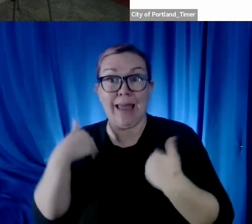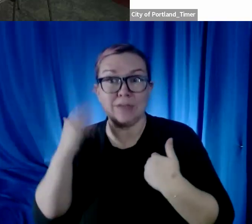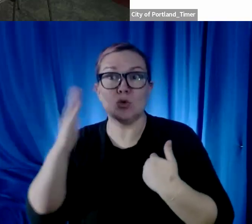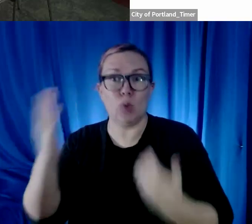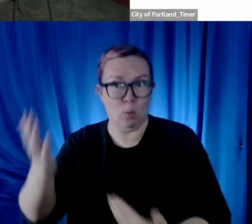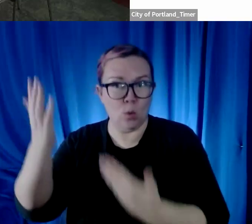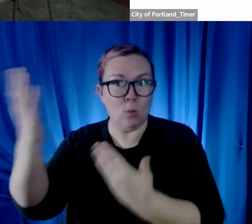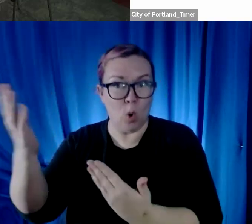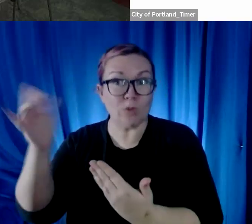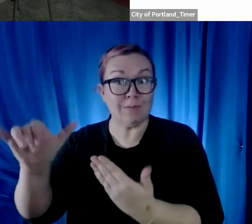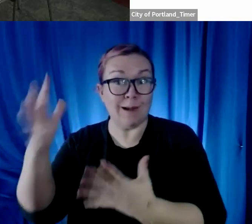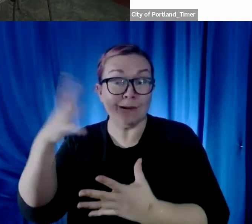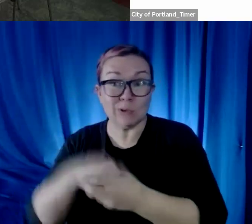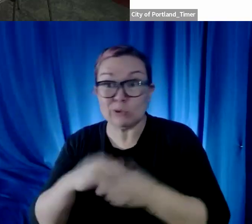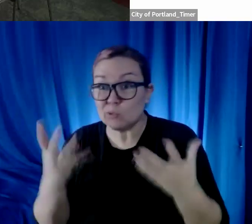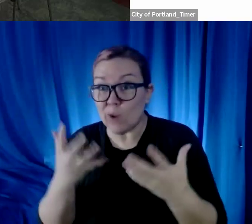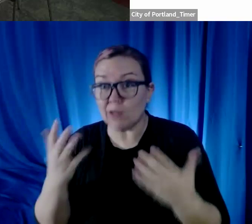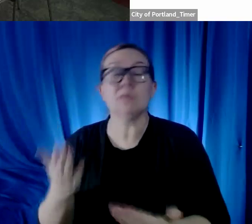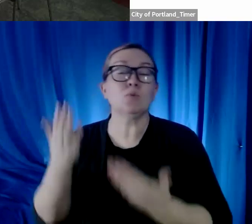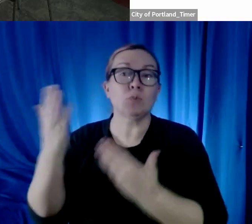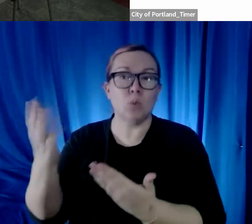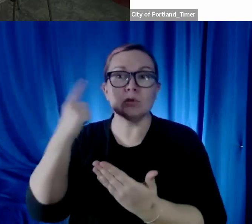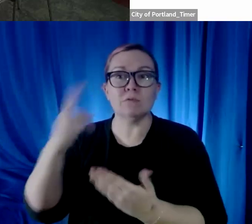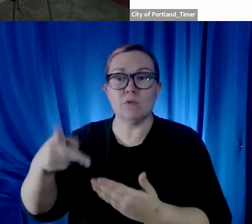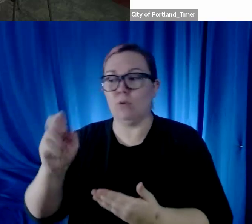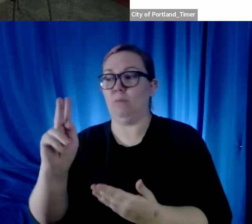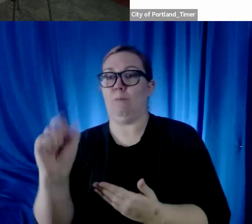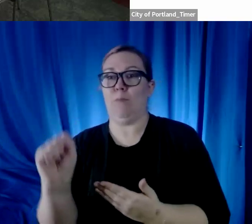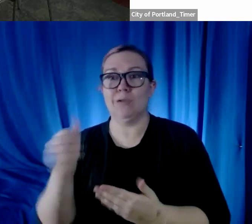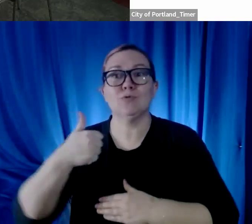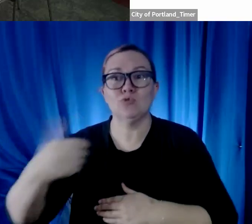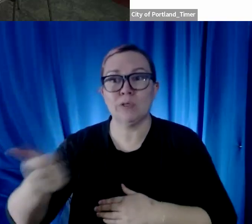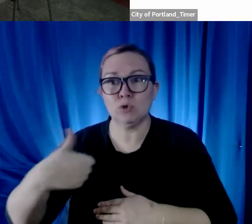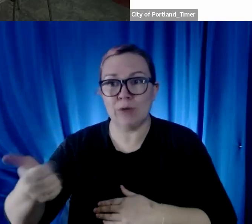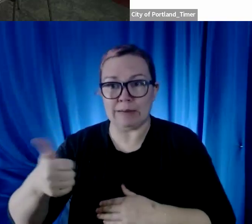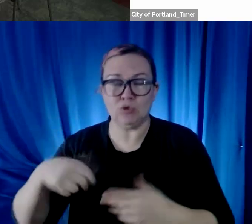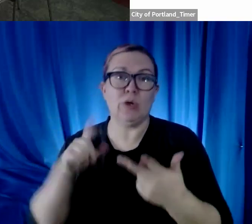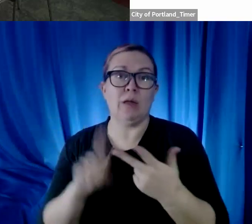And that includes proposals for parks and transportation. And along with that.